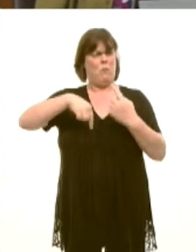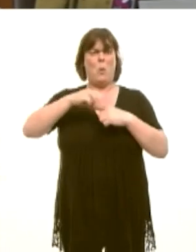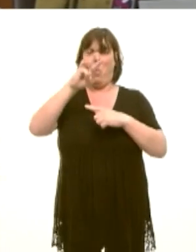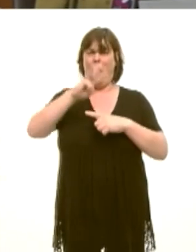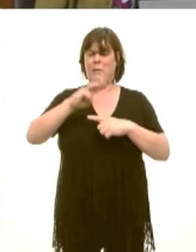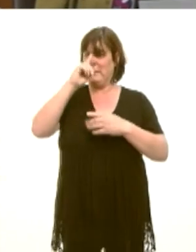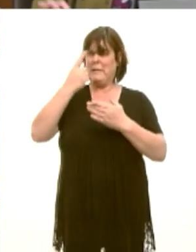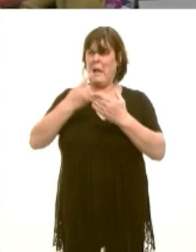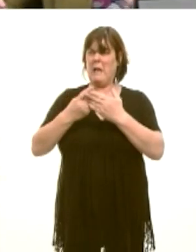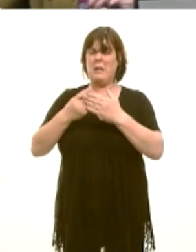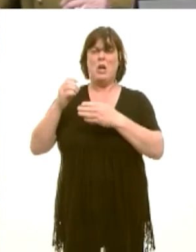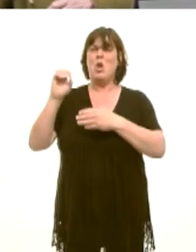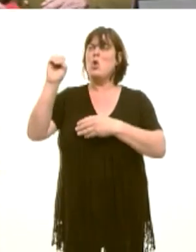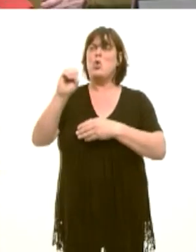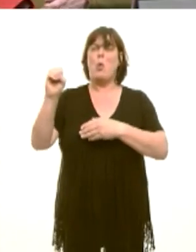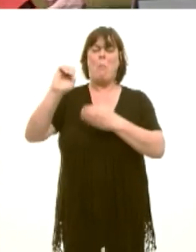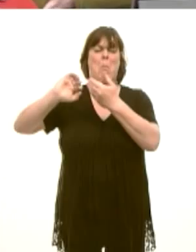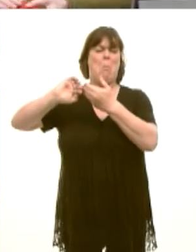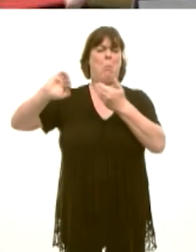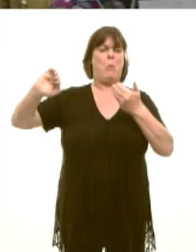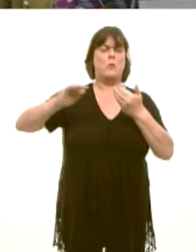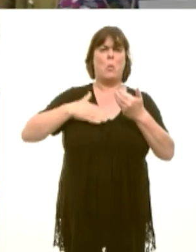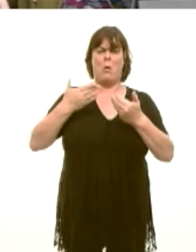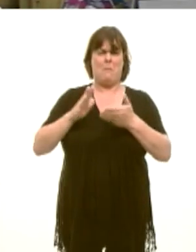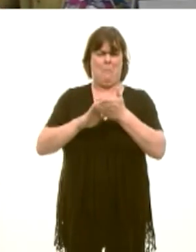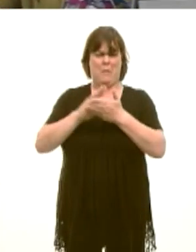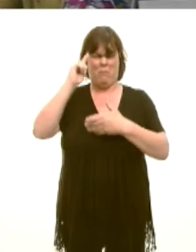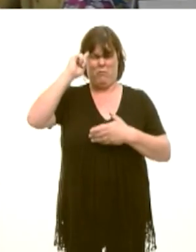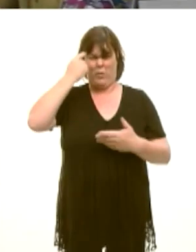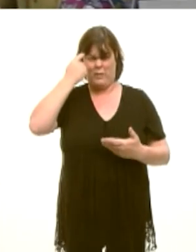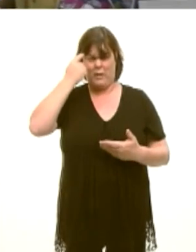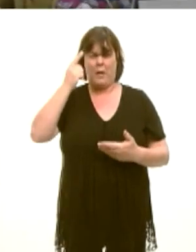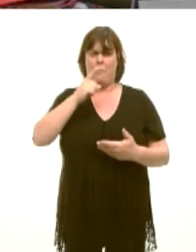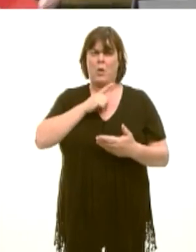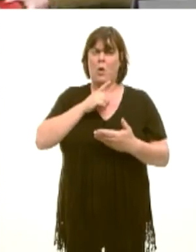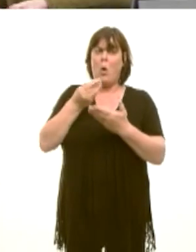that we are recipientsówe receive more money than we contribute. That money would not be